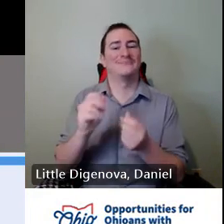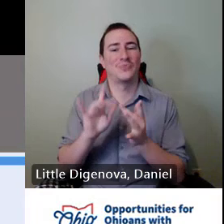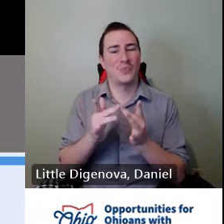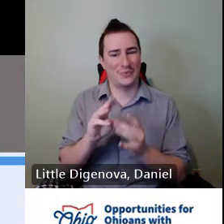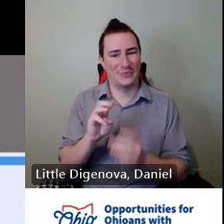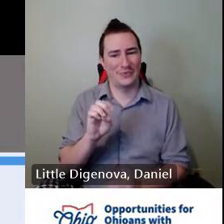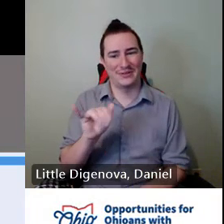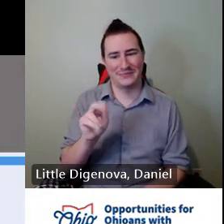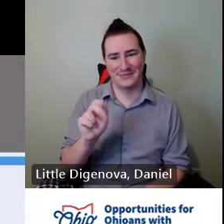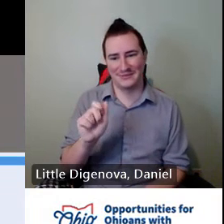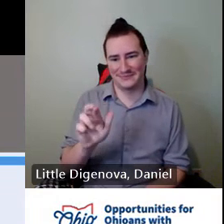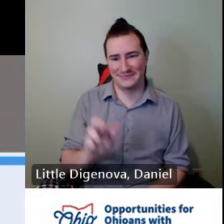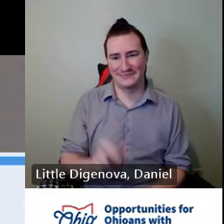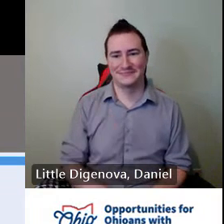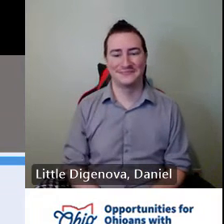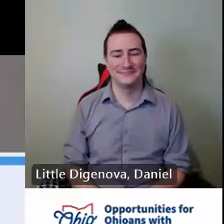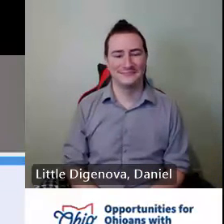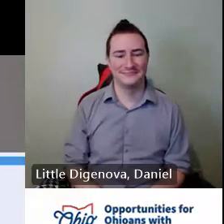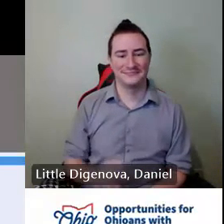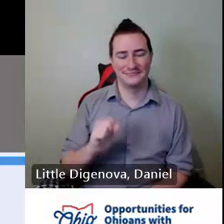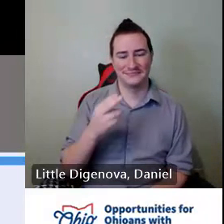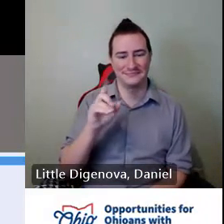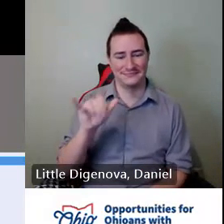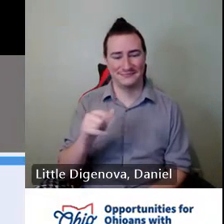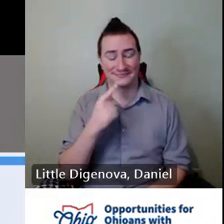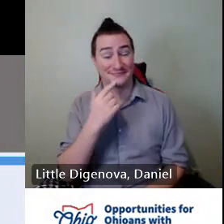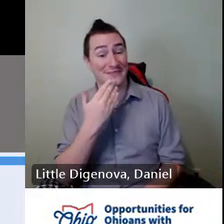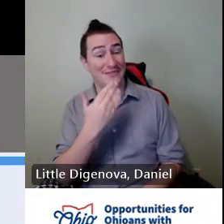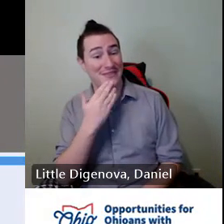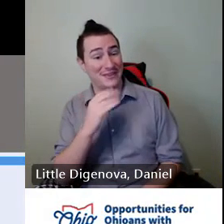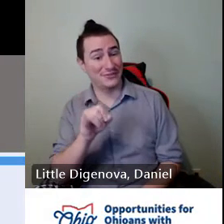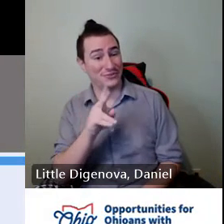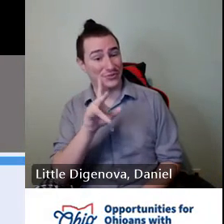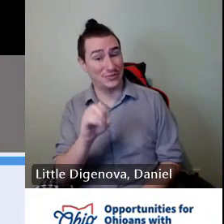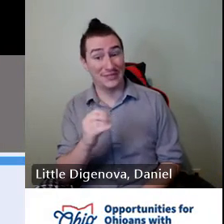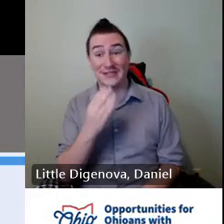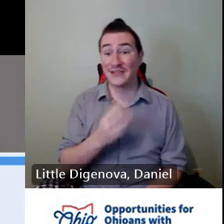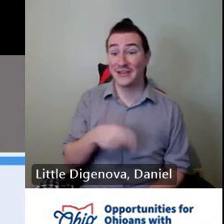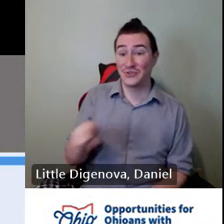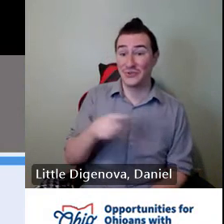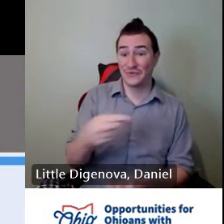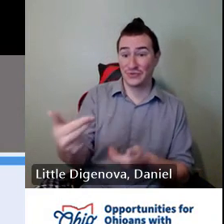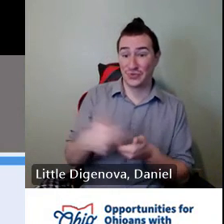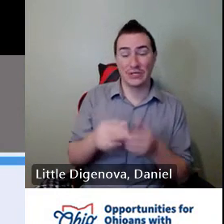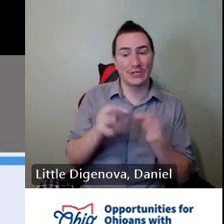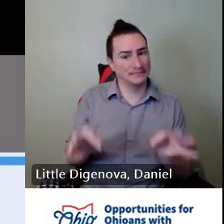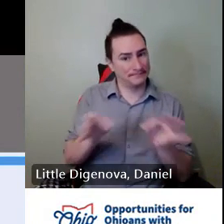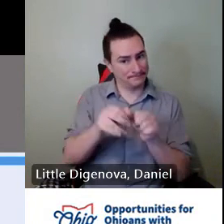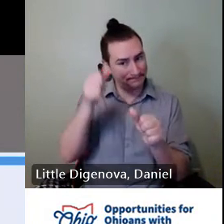Shelly: Thank you, Julie, and thank you all for joining us. Please remember to submit the training evaluation to receive